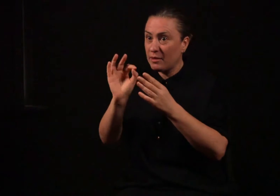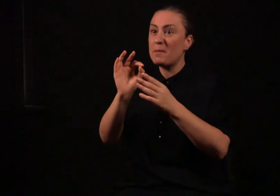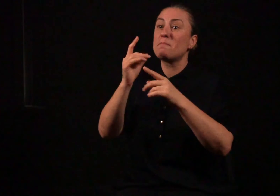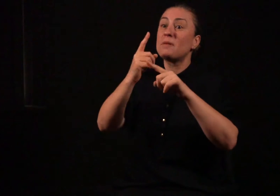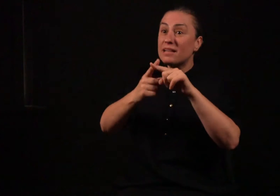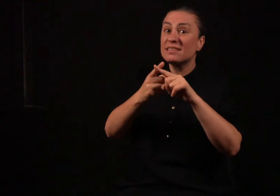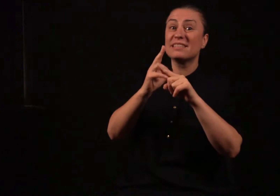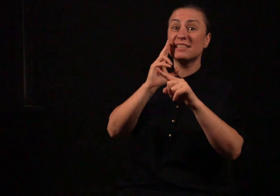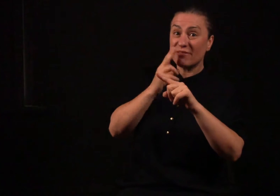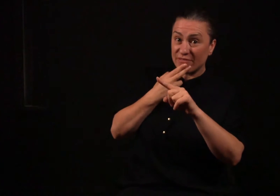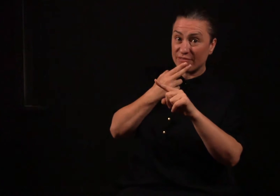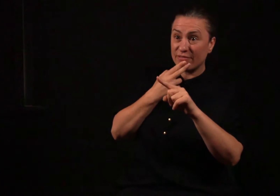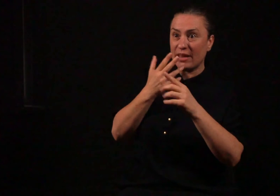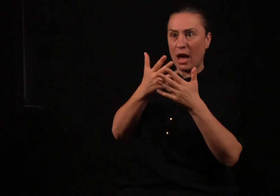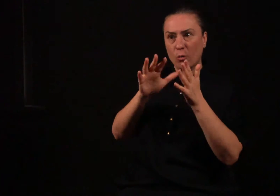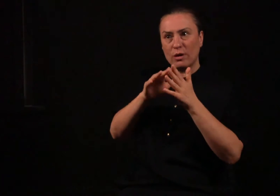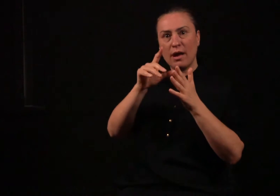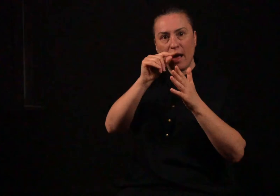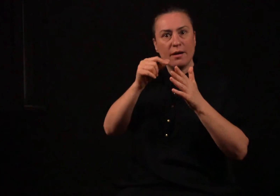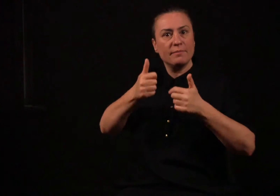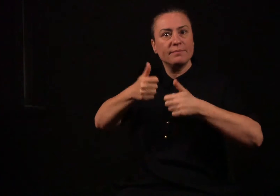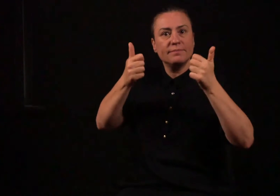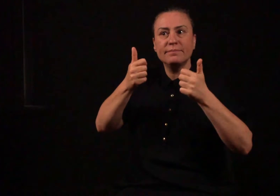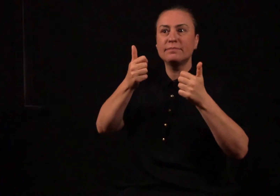not just alone but with deaf people as well.